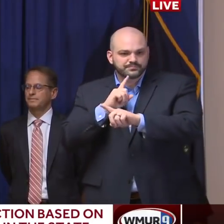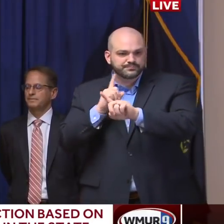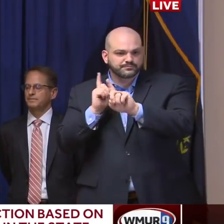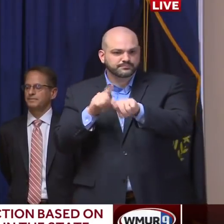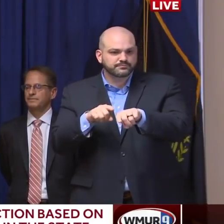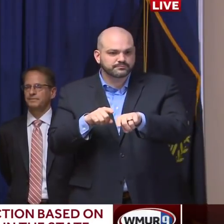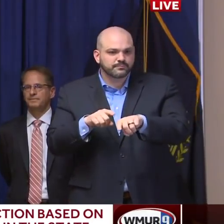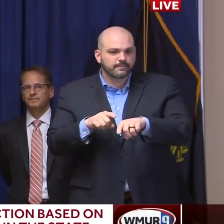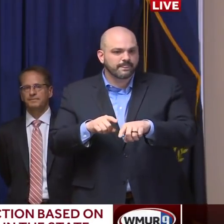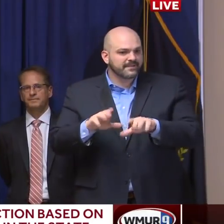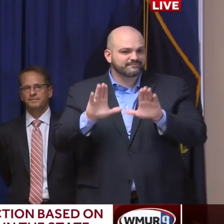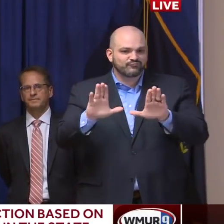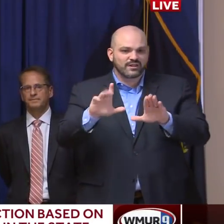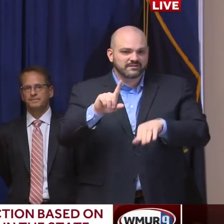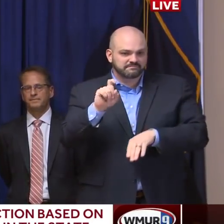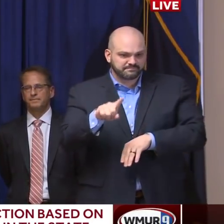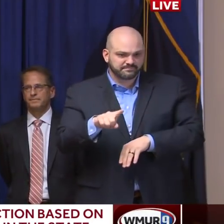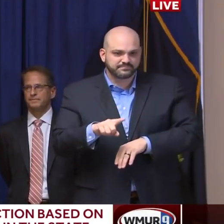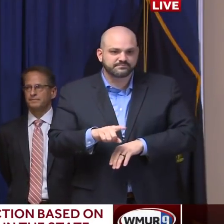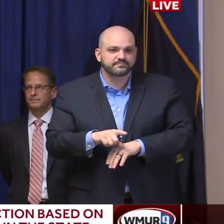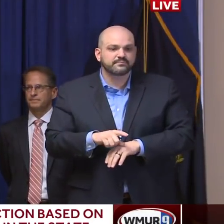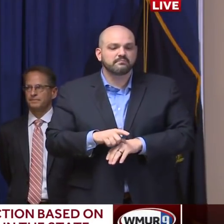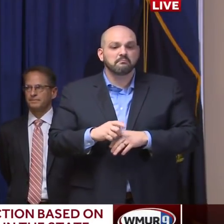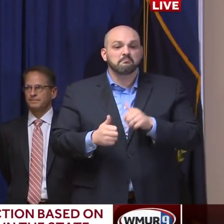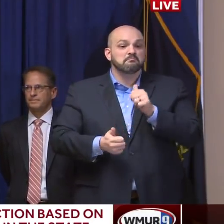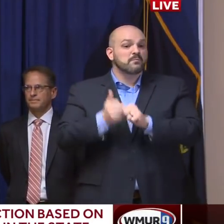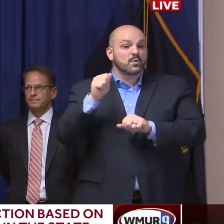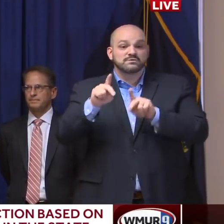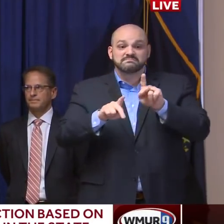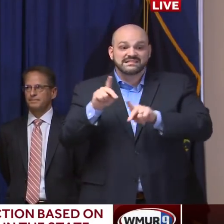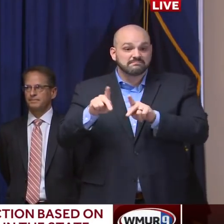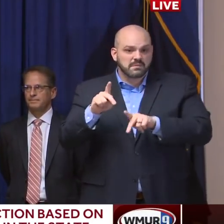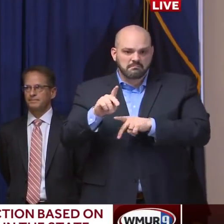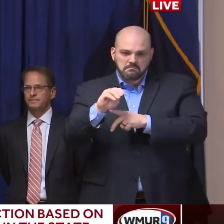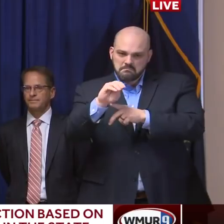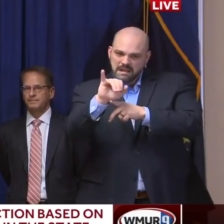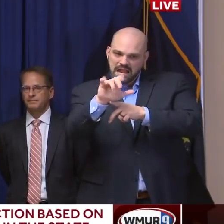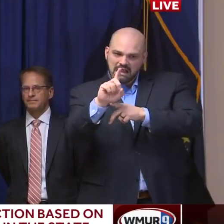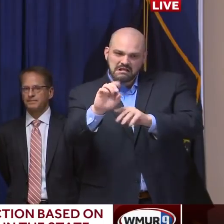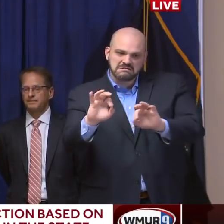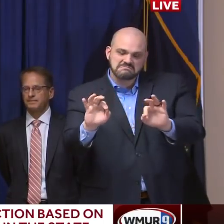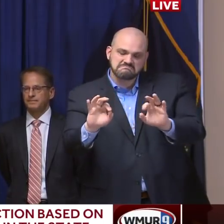YES. GREAT QUESTION ABOUT RECOVERY OF PEOPLE WITH COVID-19.